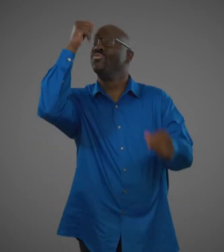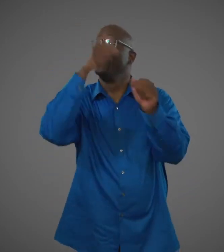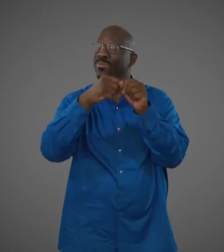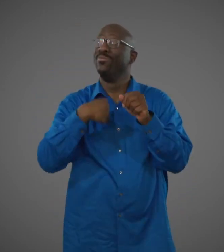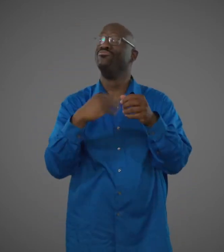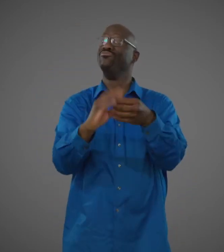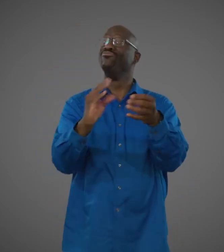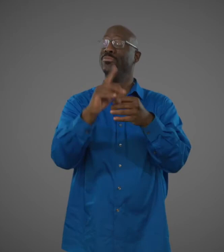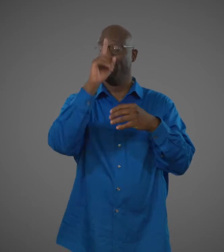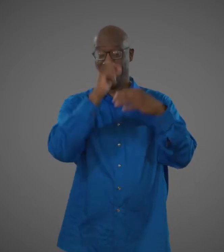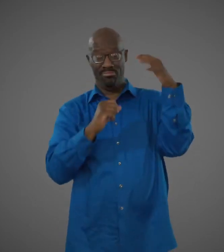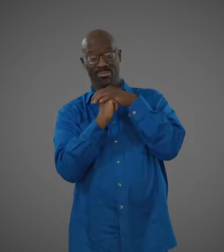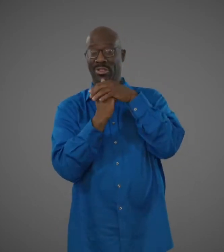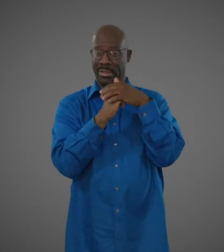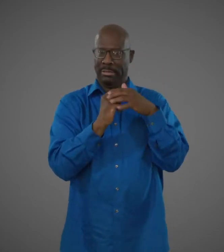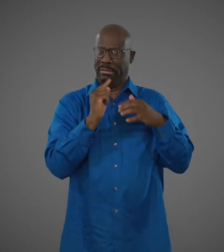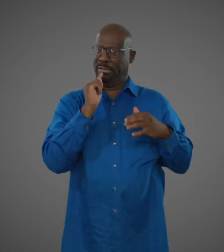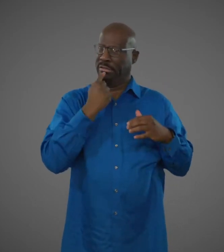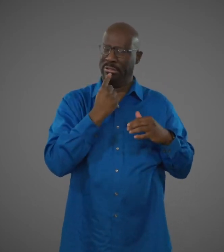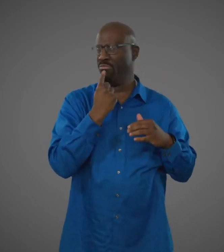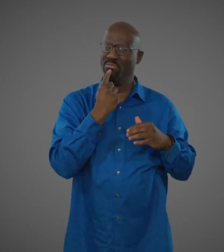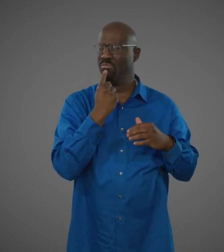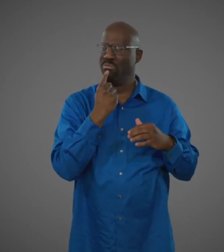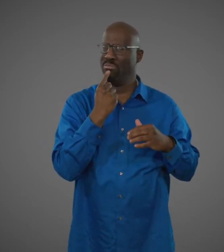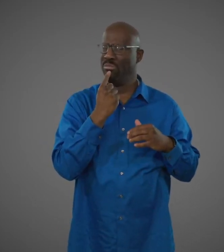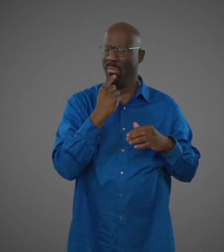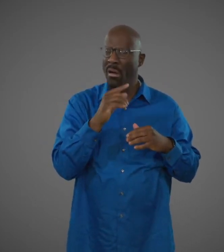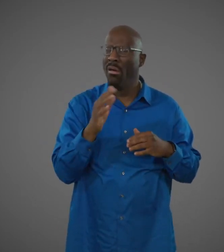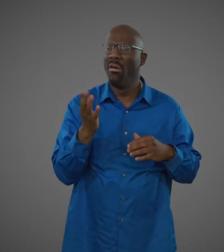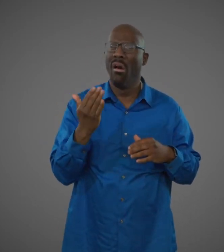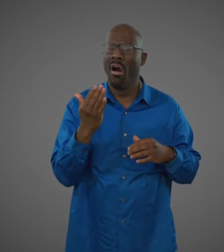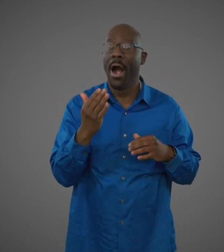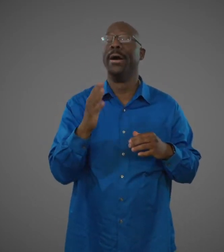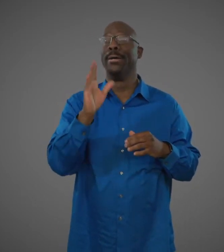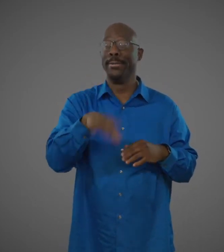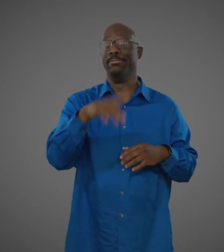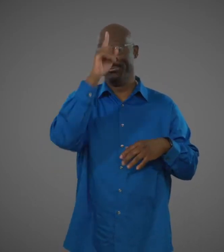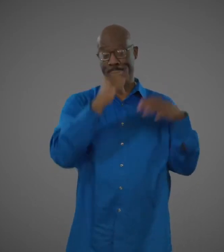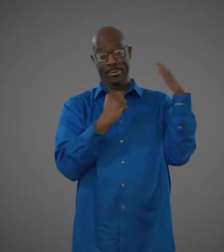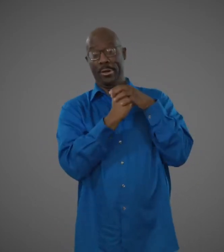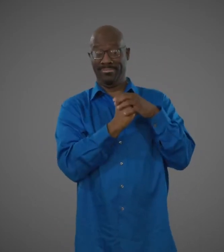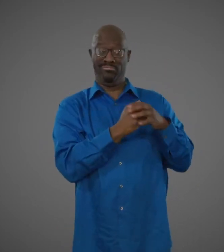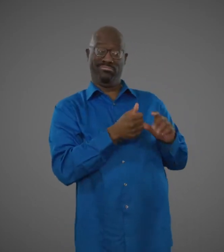Remember I said before that head injuries aren't serious? It's because they can be resolved.